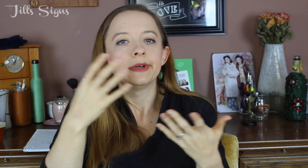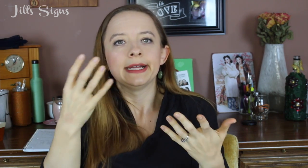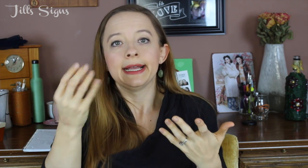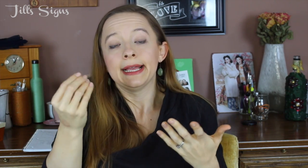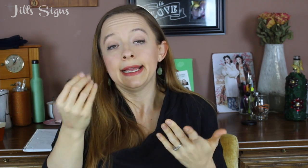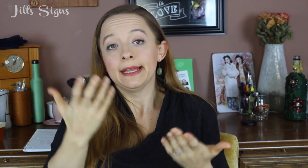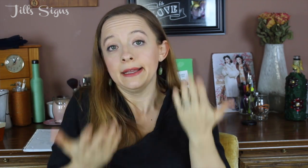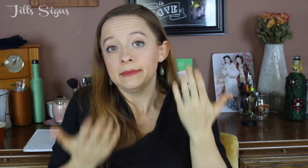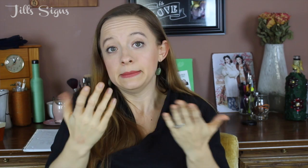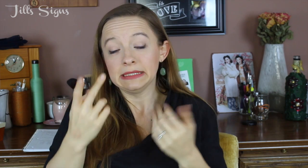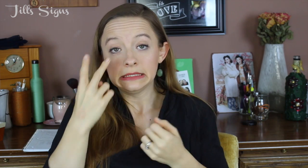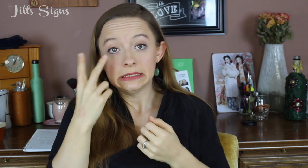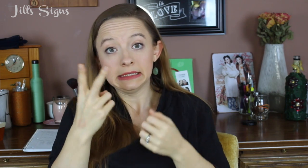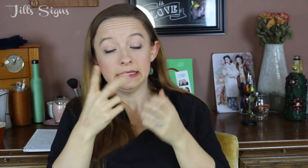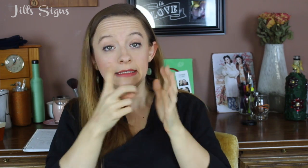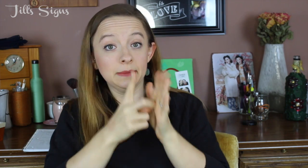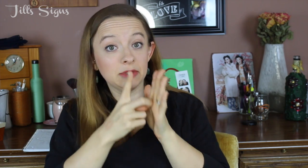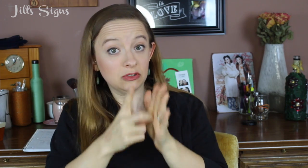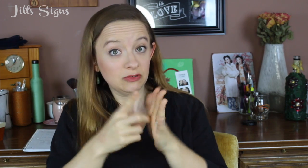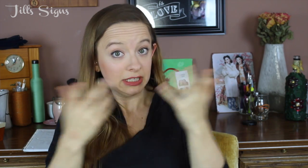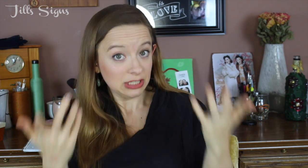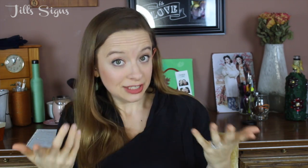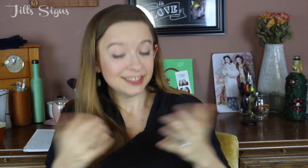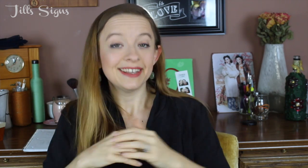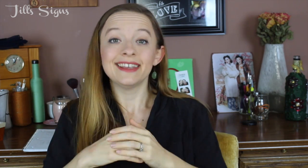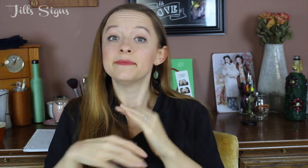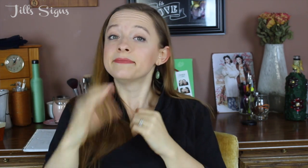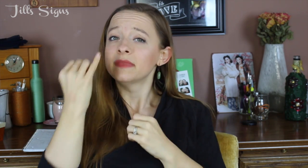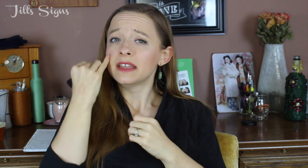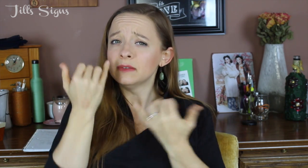What they're used for and maybe you know saw the